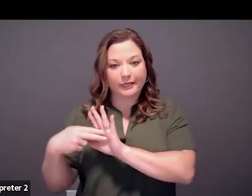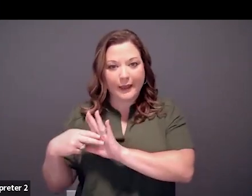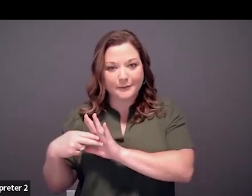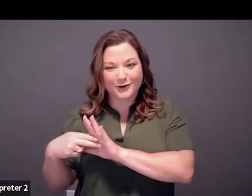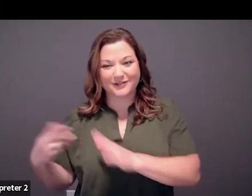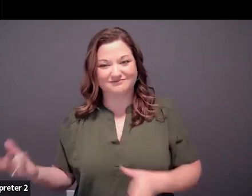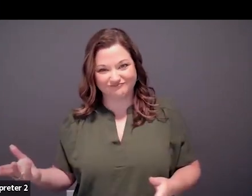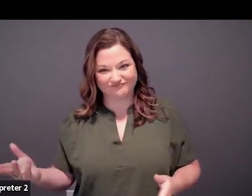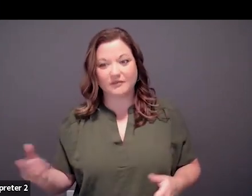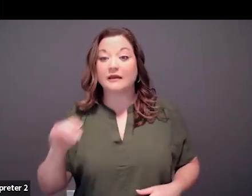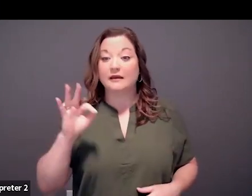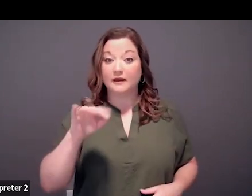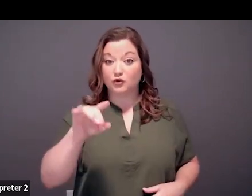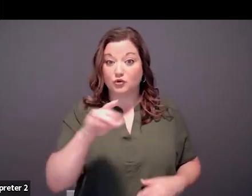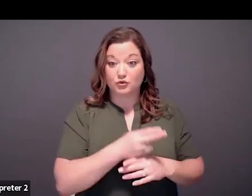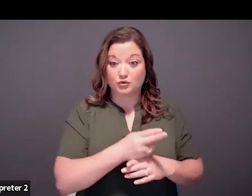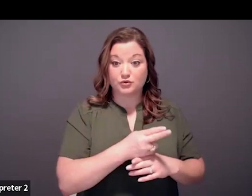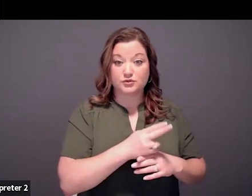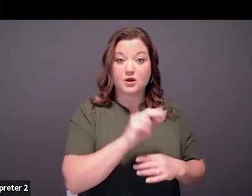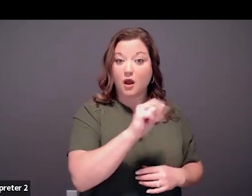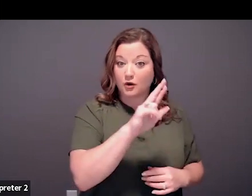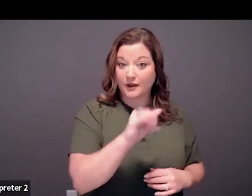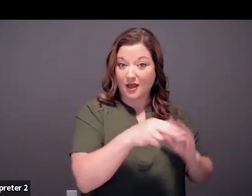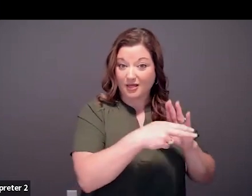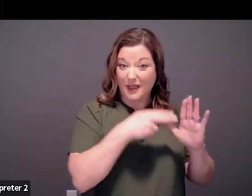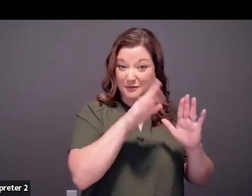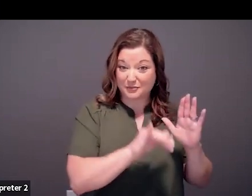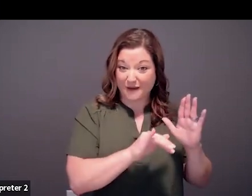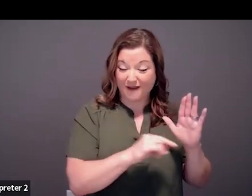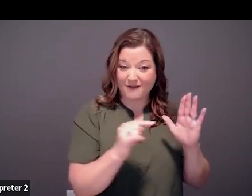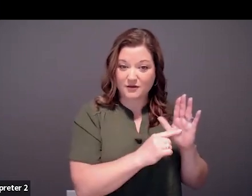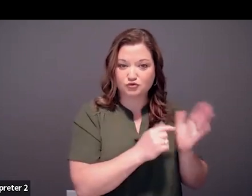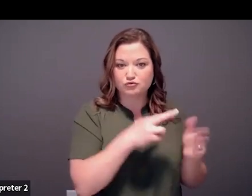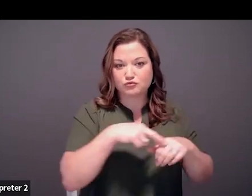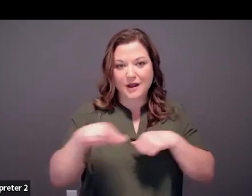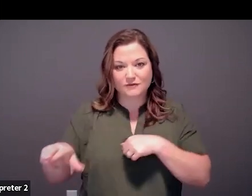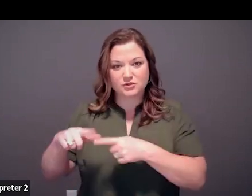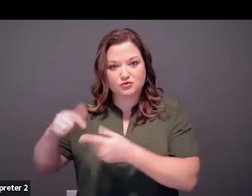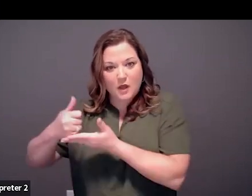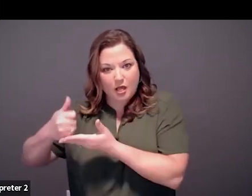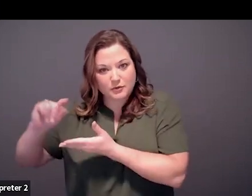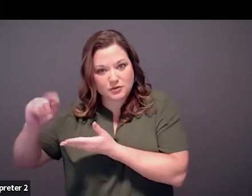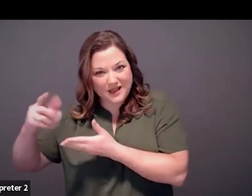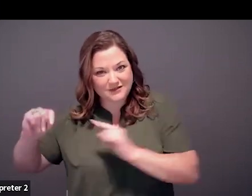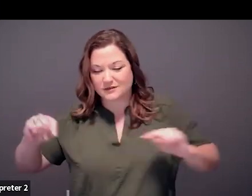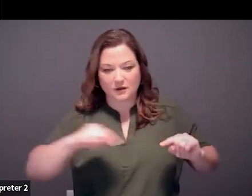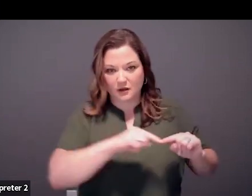If you were to use ARIA labeled by to reference helper text, then when they get to the input, it won't actually read the label,